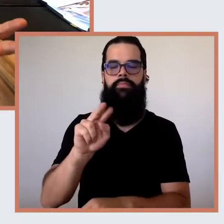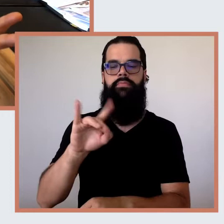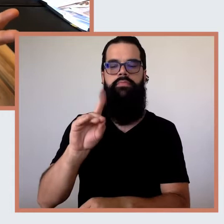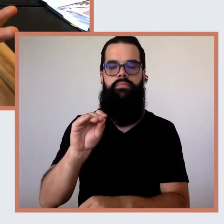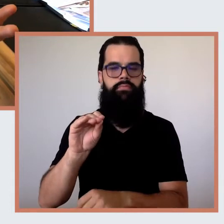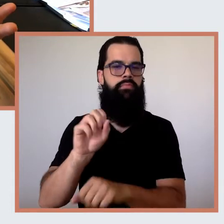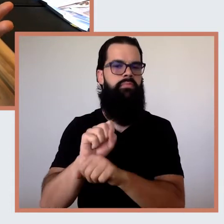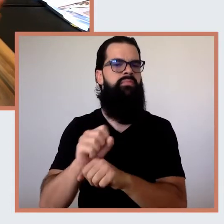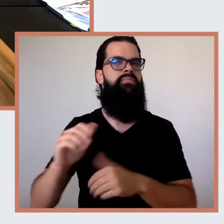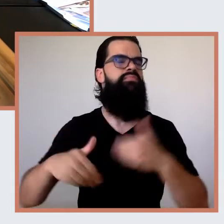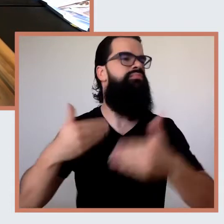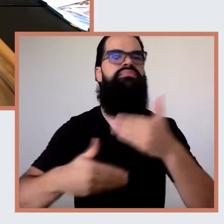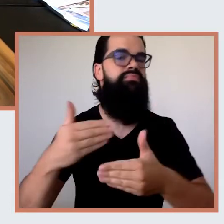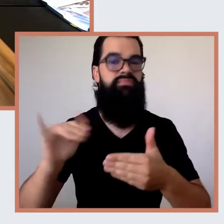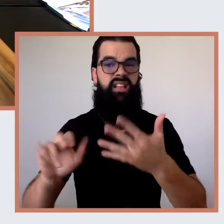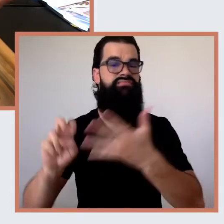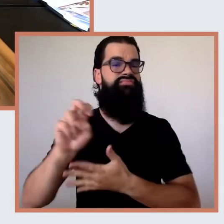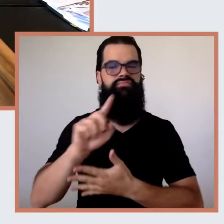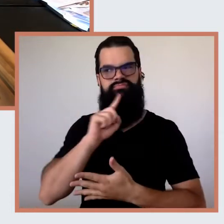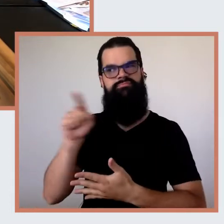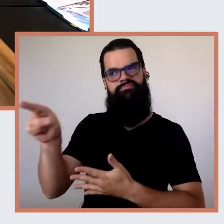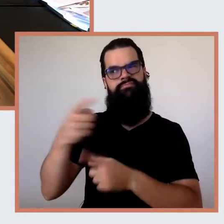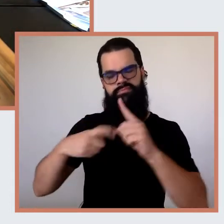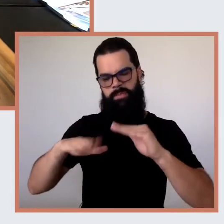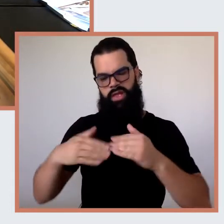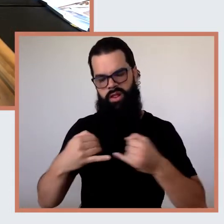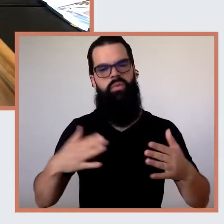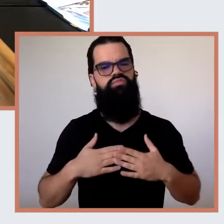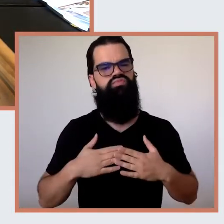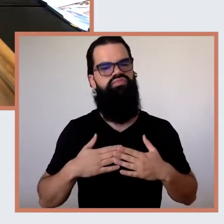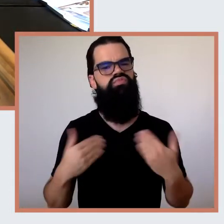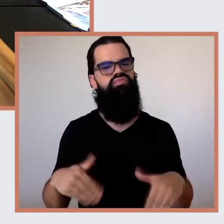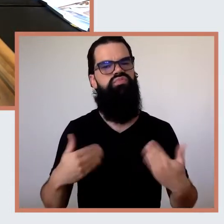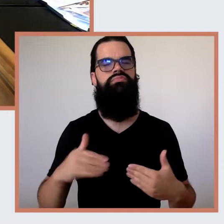assistant, as a runner, as a gopher, the one at the very bottom of the, of the,